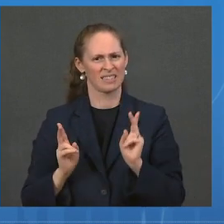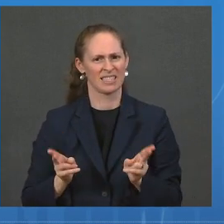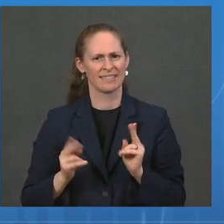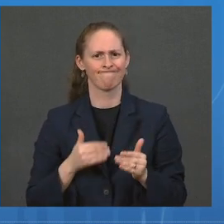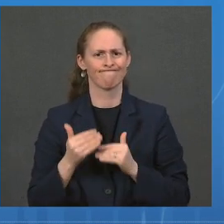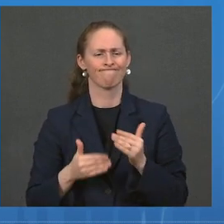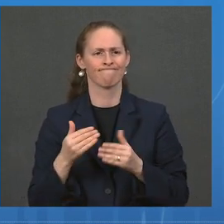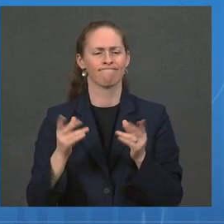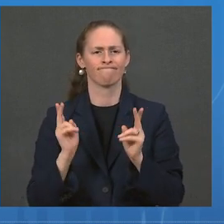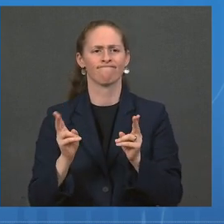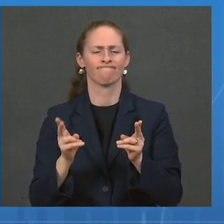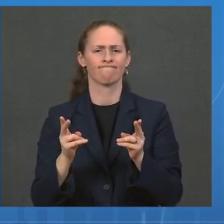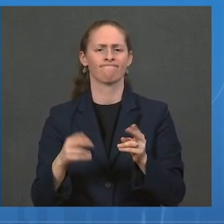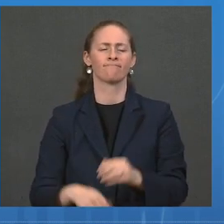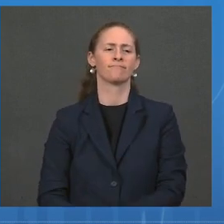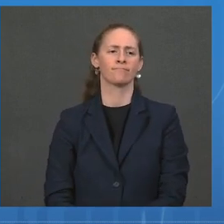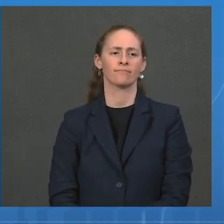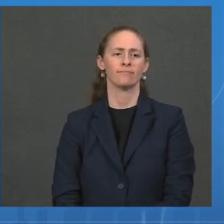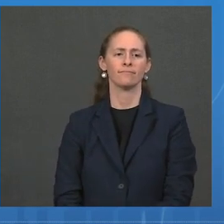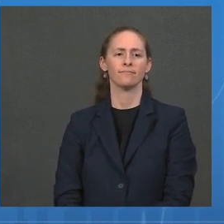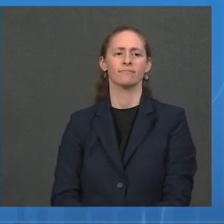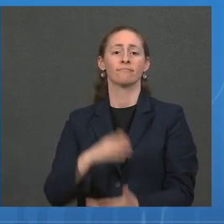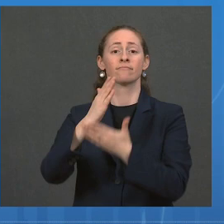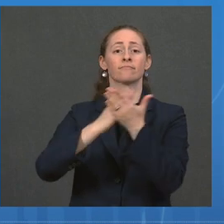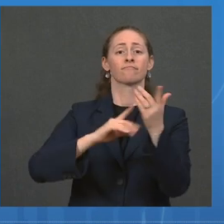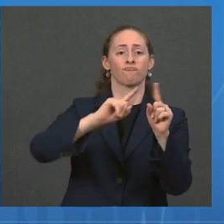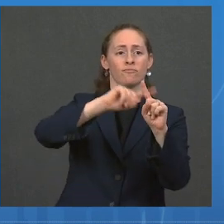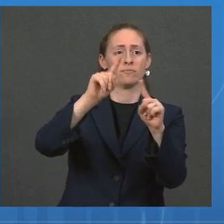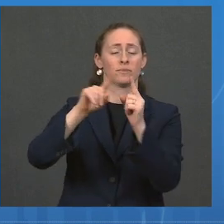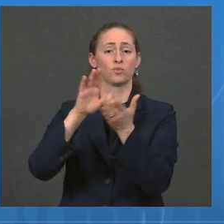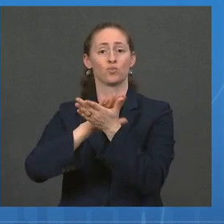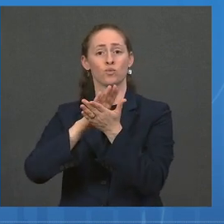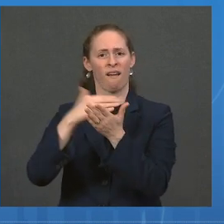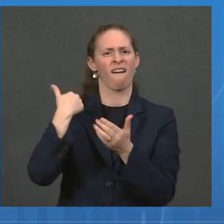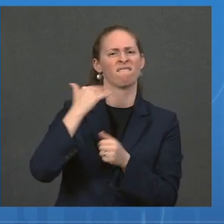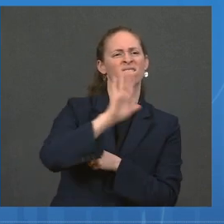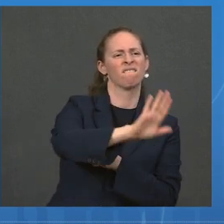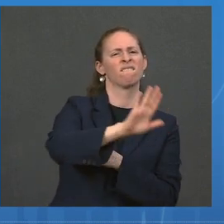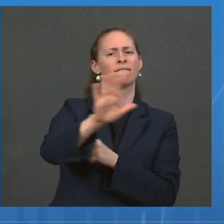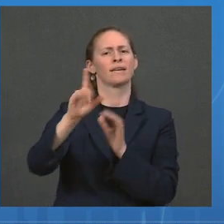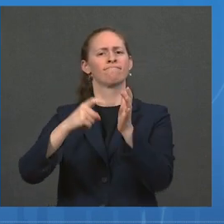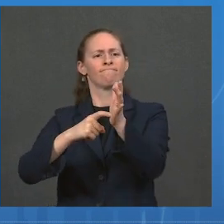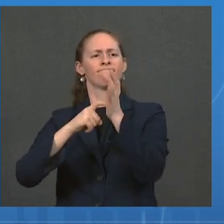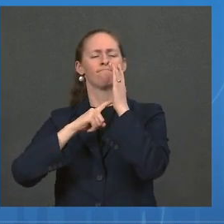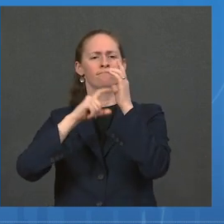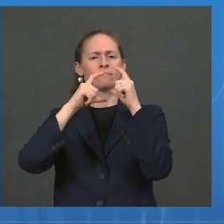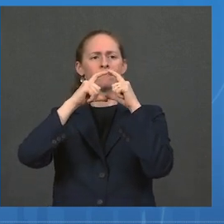that schools that have had masks in place were three and a half times less likely to have school outbreaks